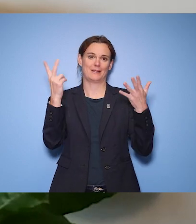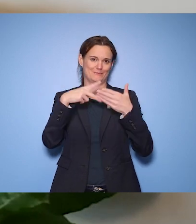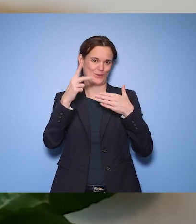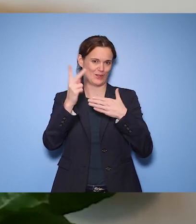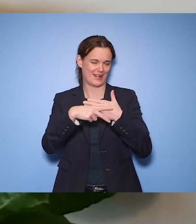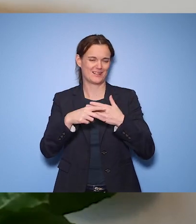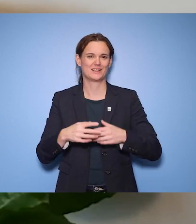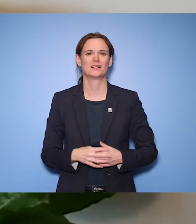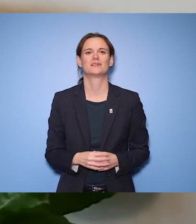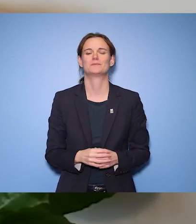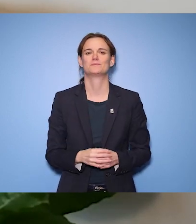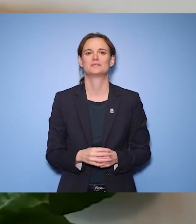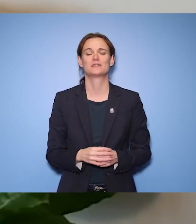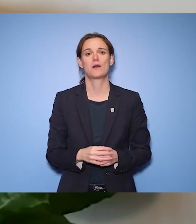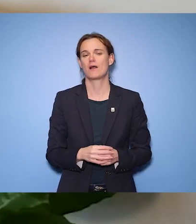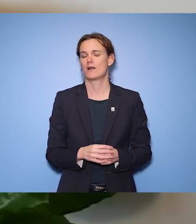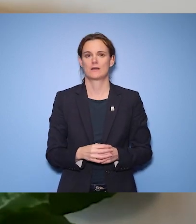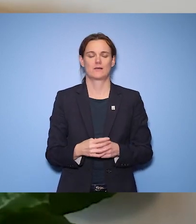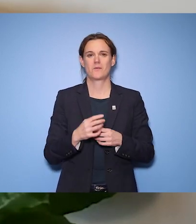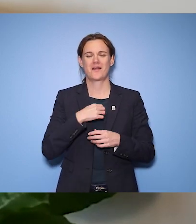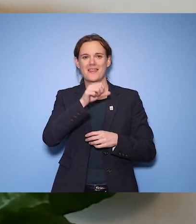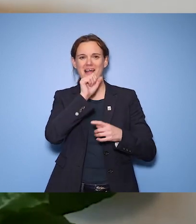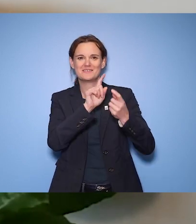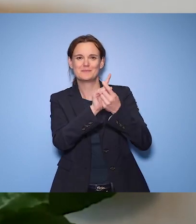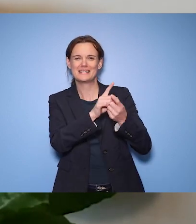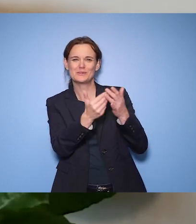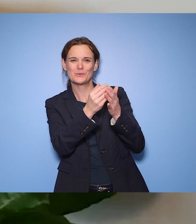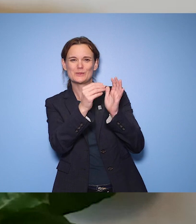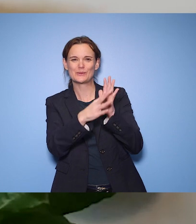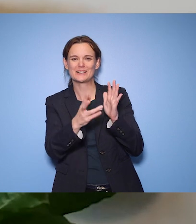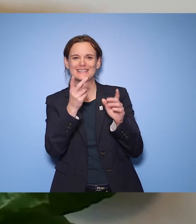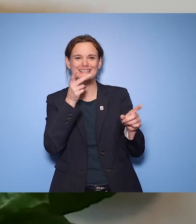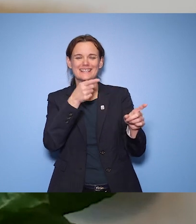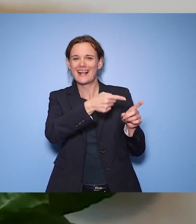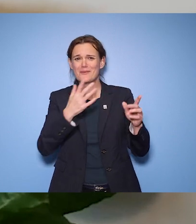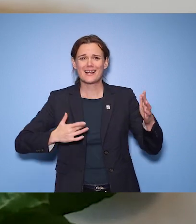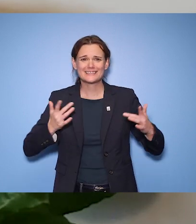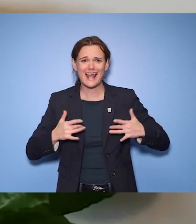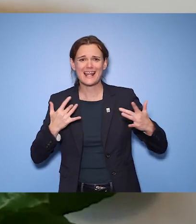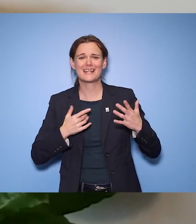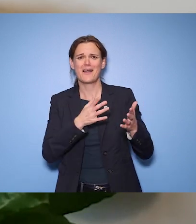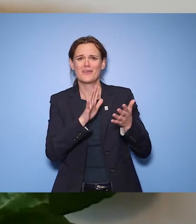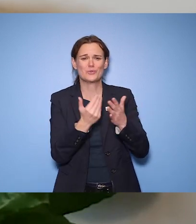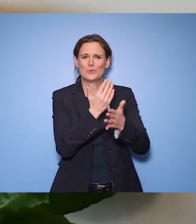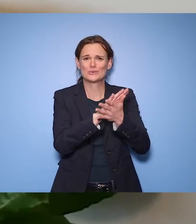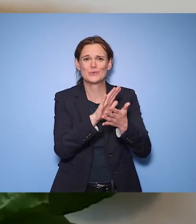NSCC offers. I loved working with prospective students and seeing the excitement about the